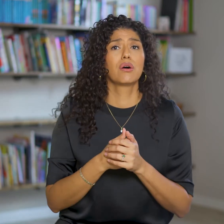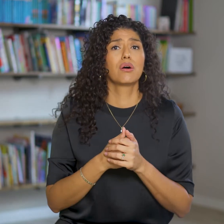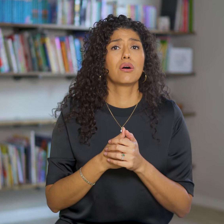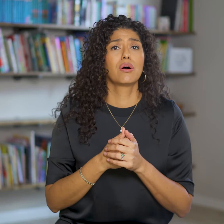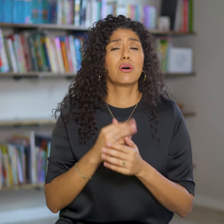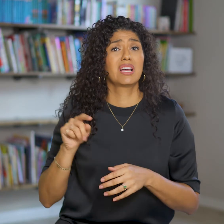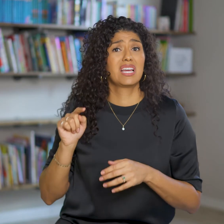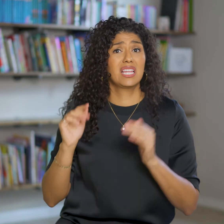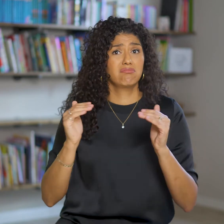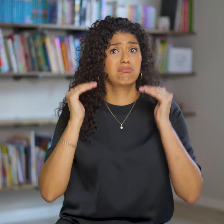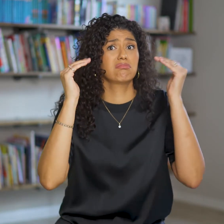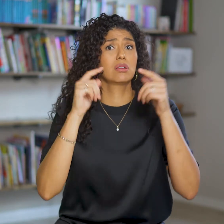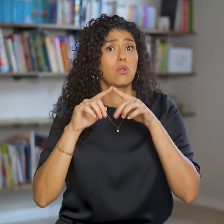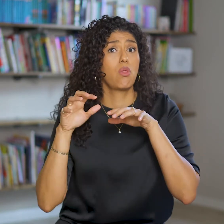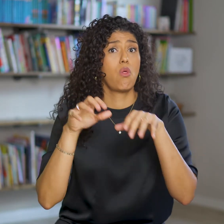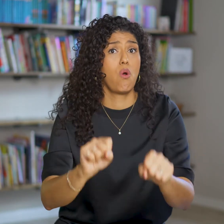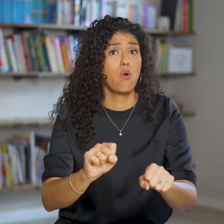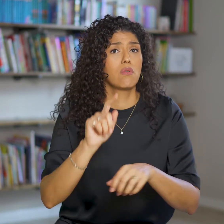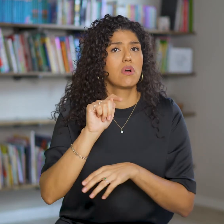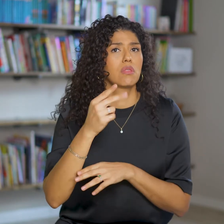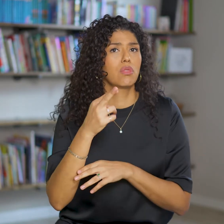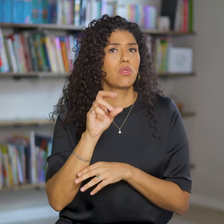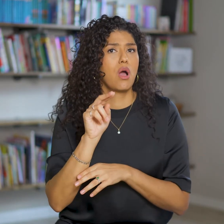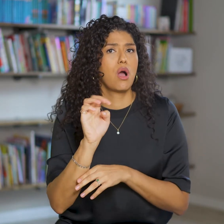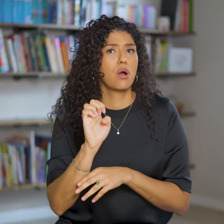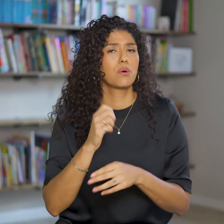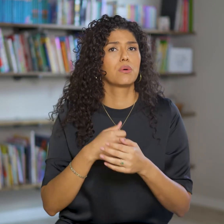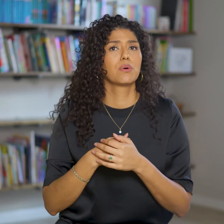He’s making strides to takeover the throne.